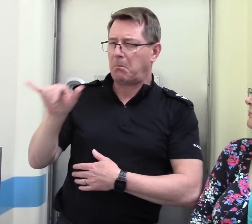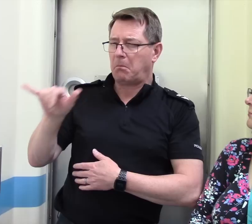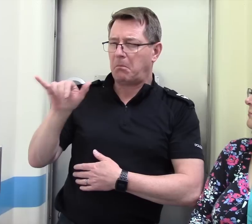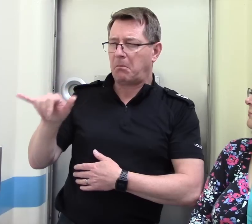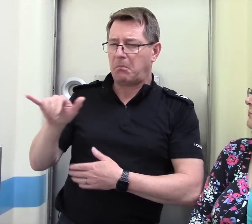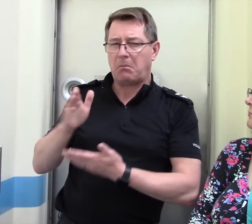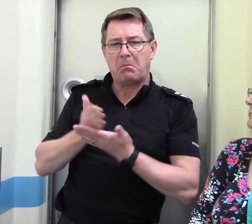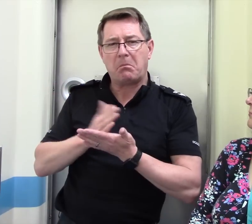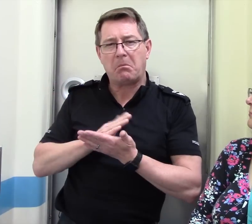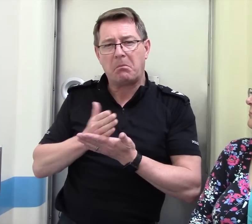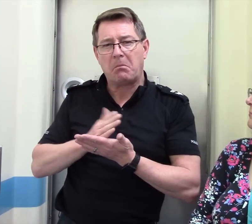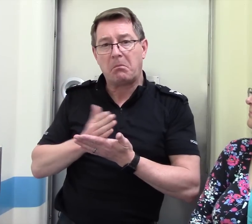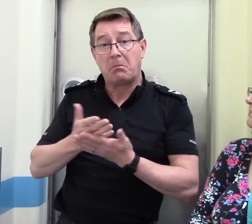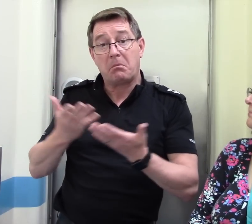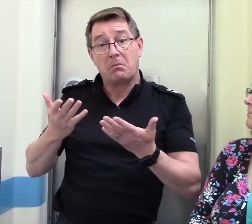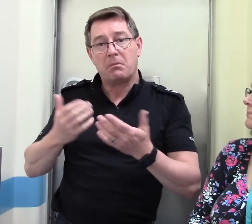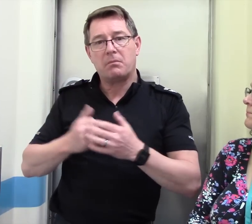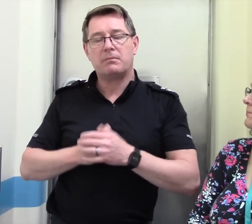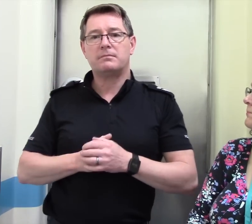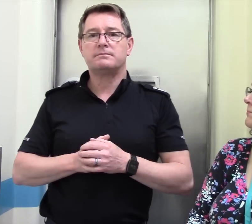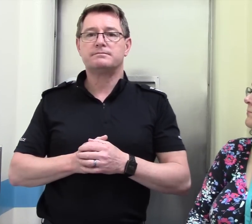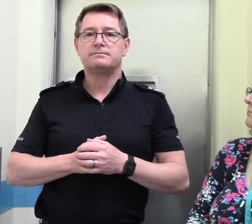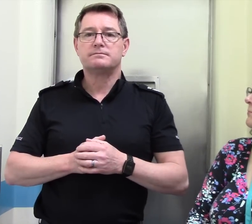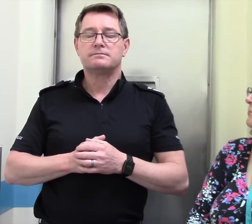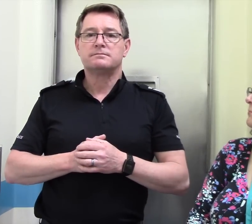They may be suspicious of you.